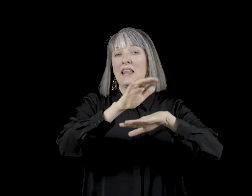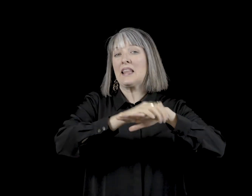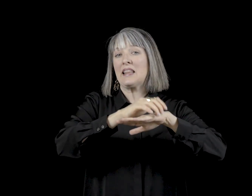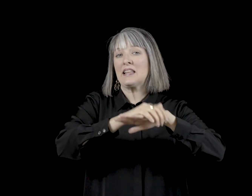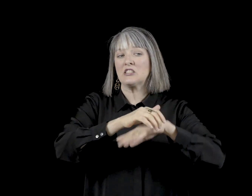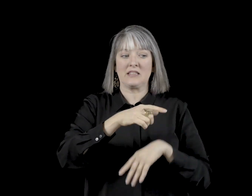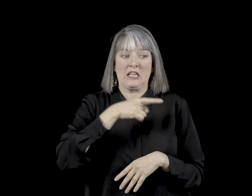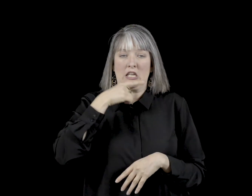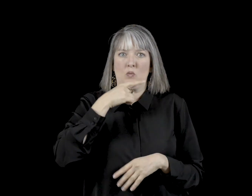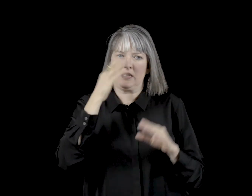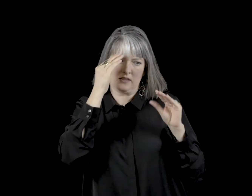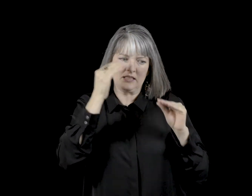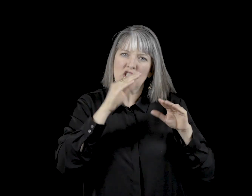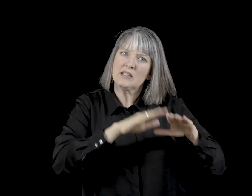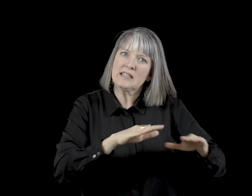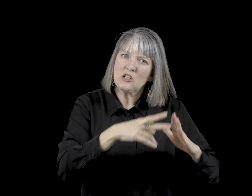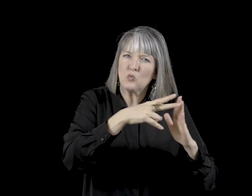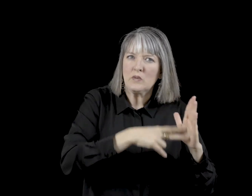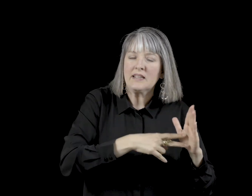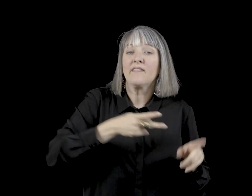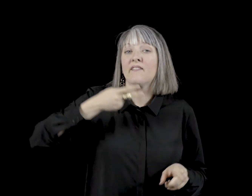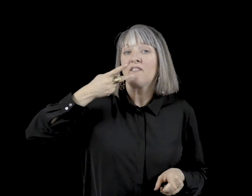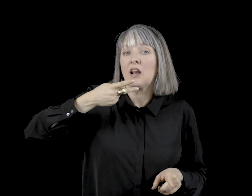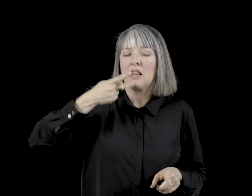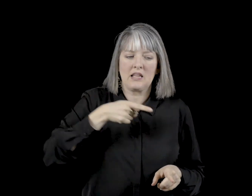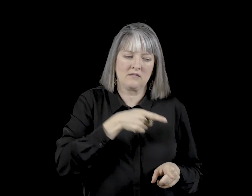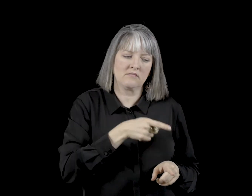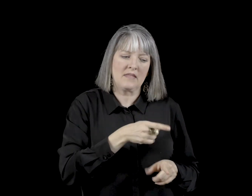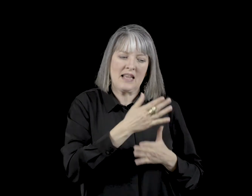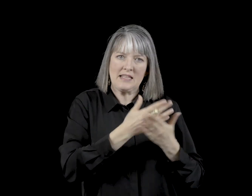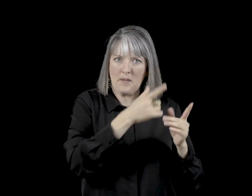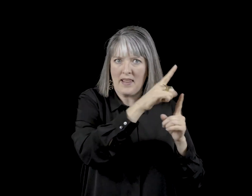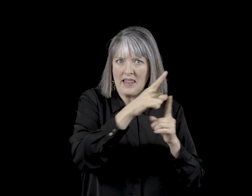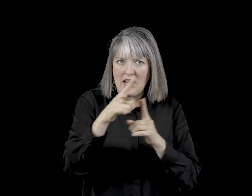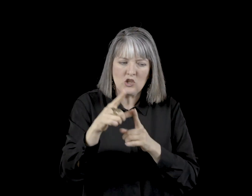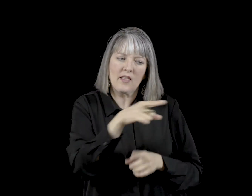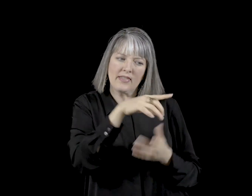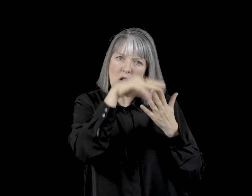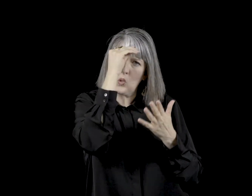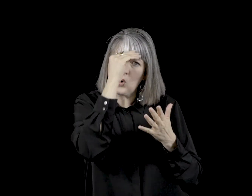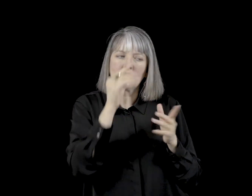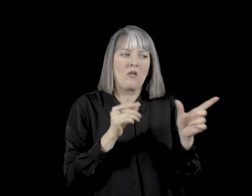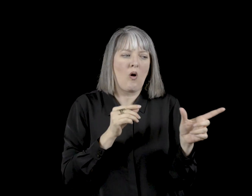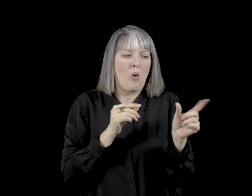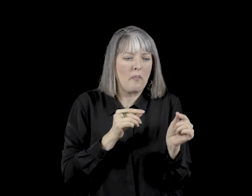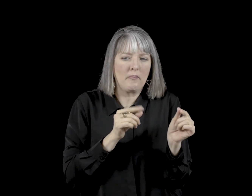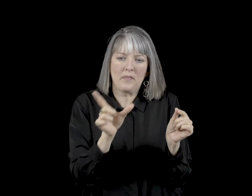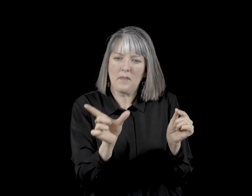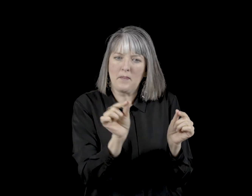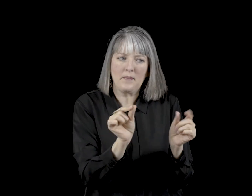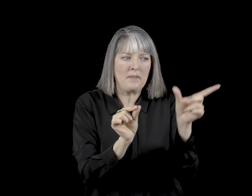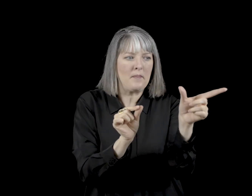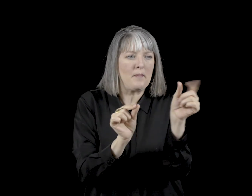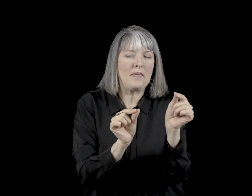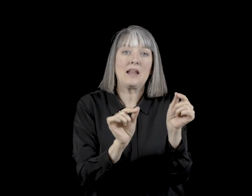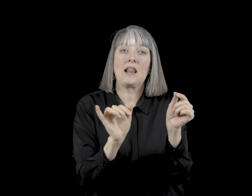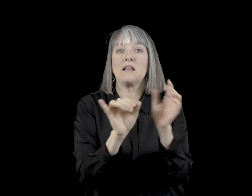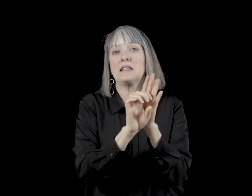With English and teaching the hearing children how to read phonically they are taught that some two letters are blended together.